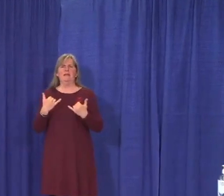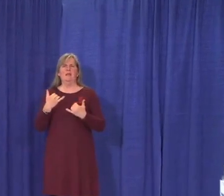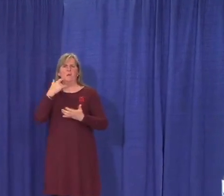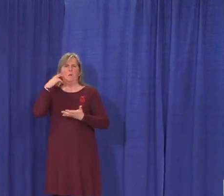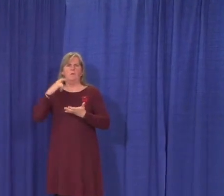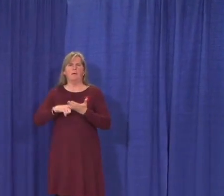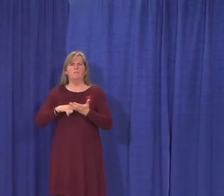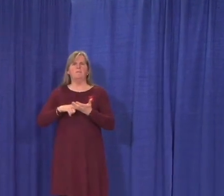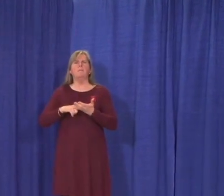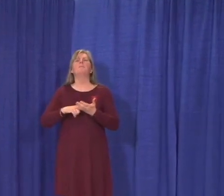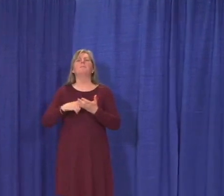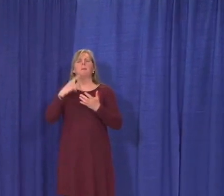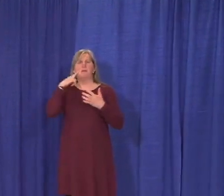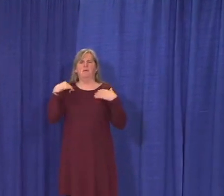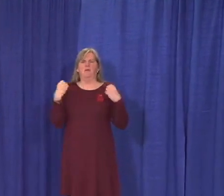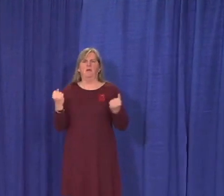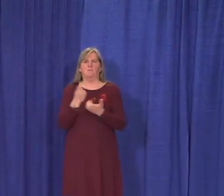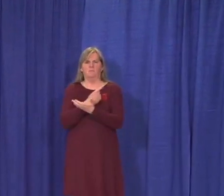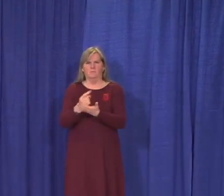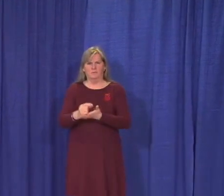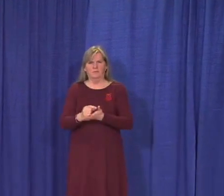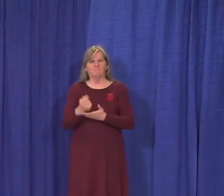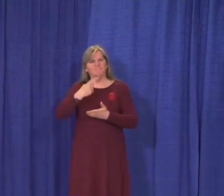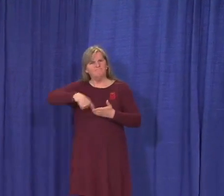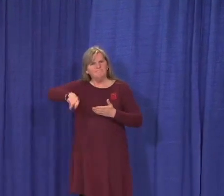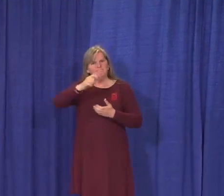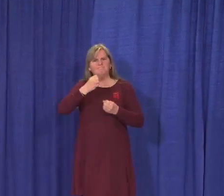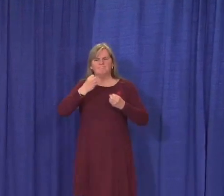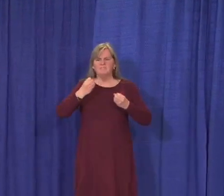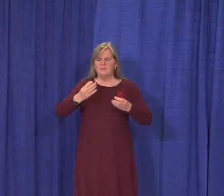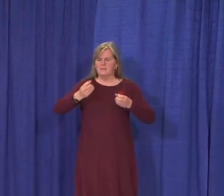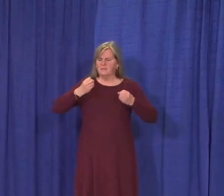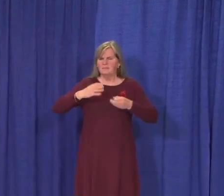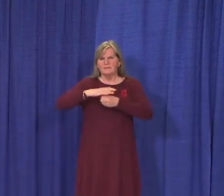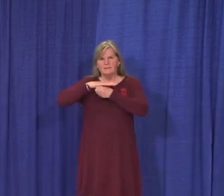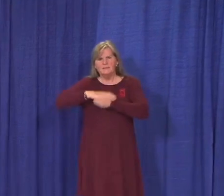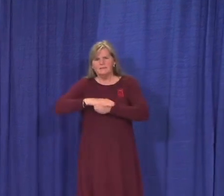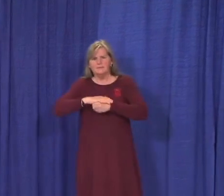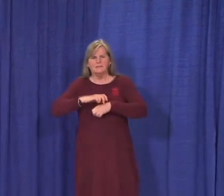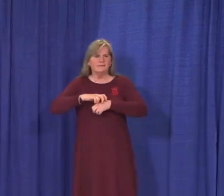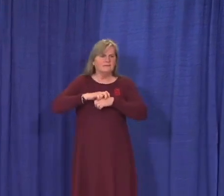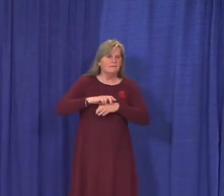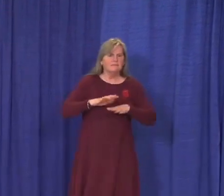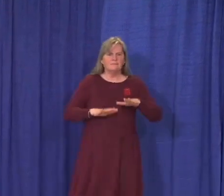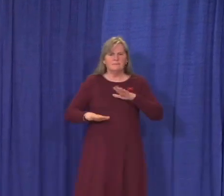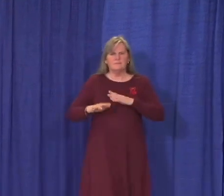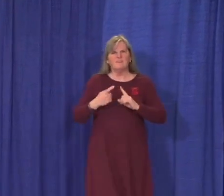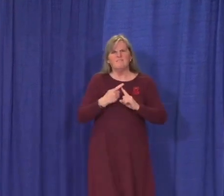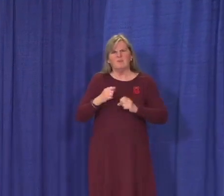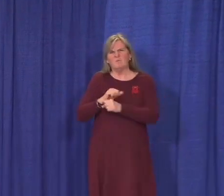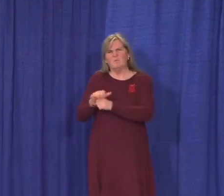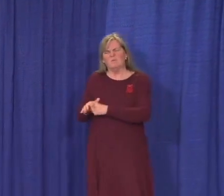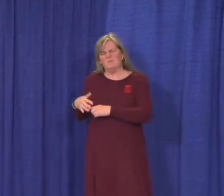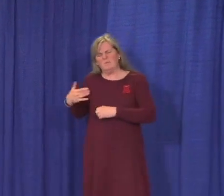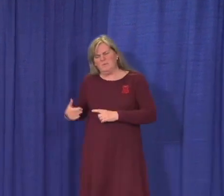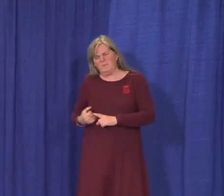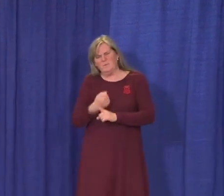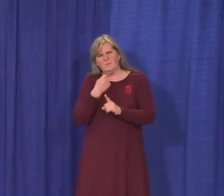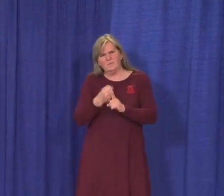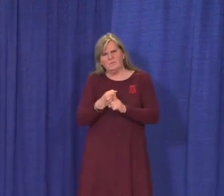Taa'an Kwächän Council. We are happy to be here with everyone watching from their screens to give you the weekly